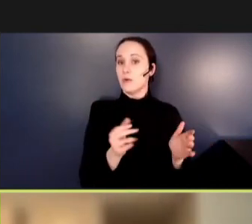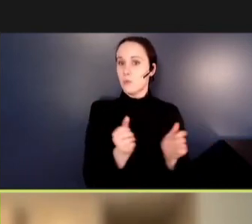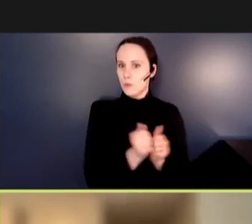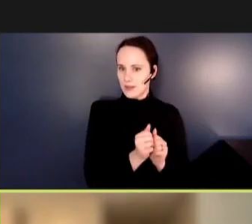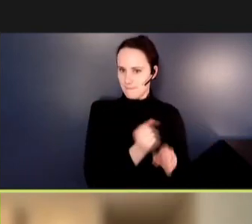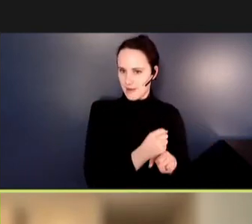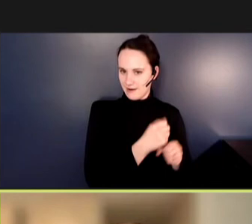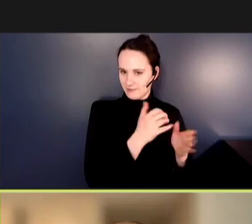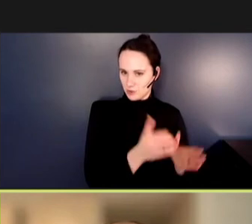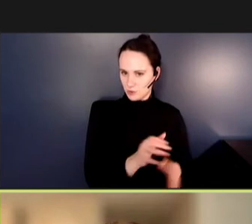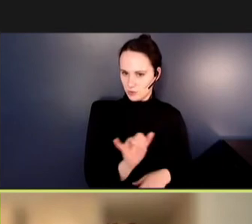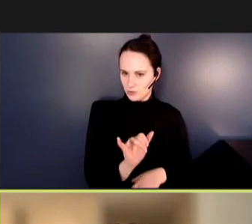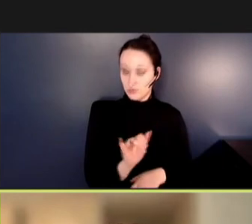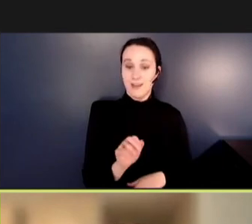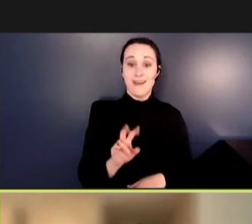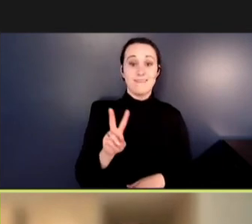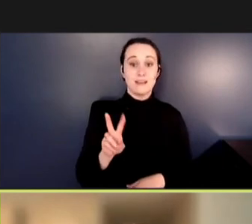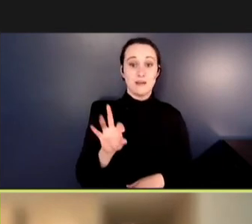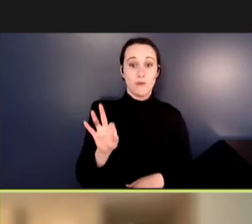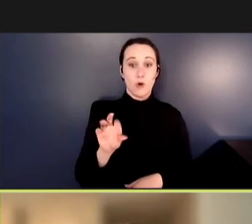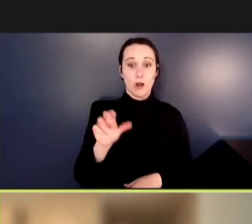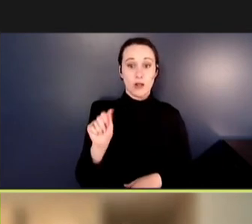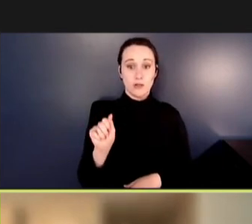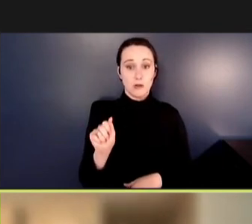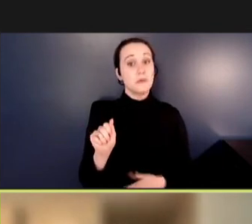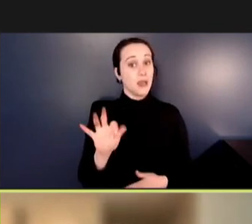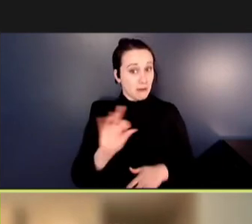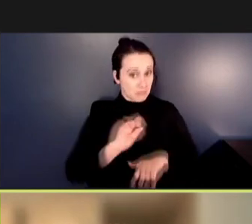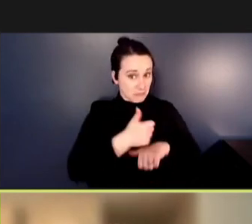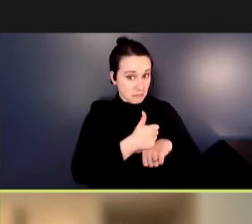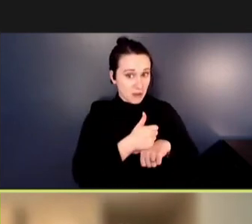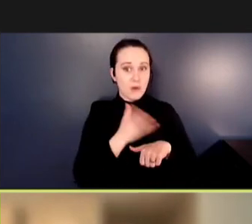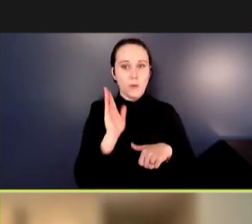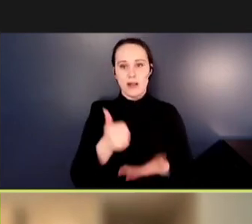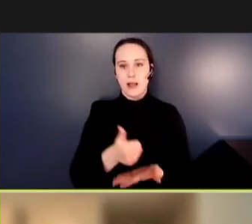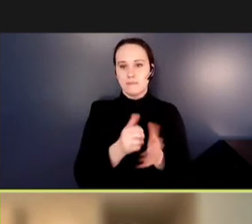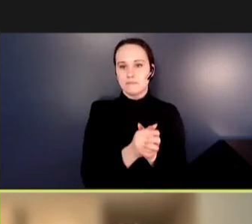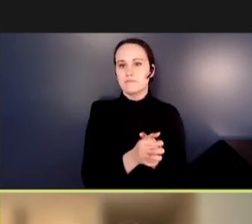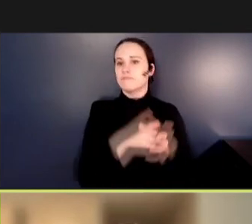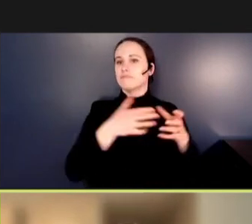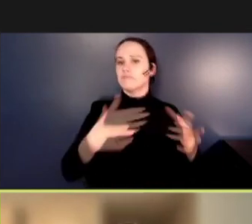Vaccine for Adults would also help facilitate expanding provider networks,